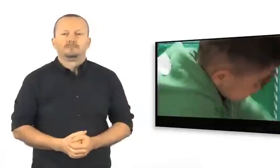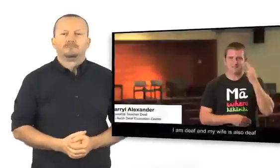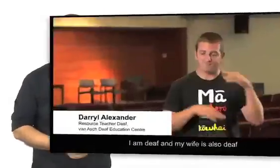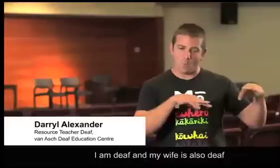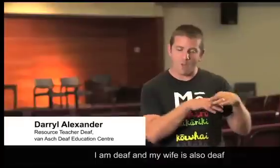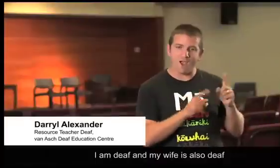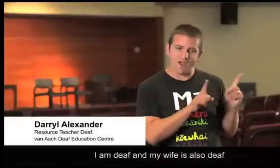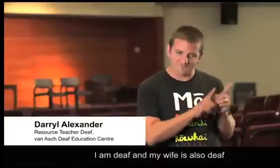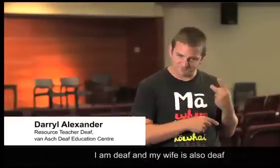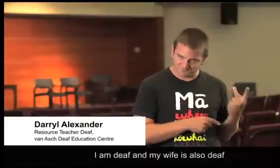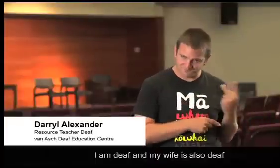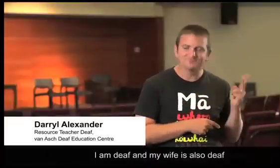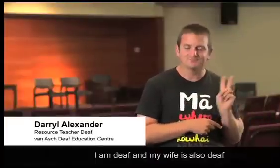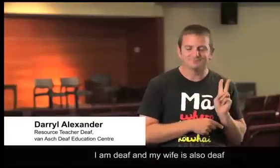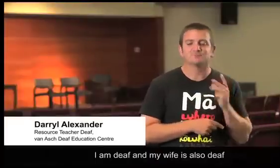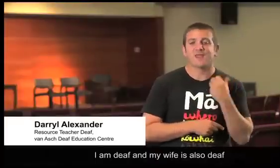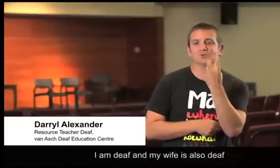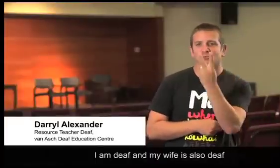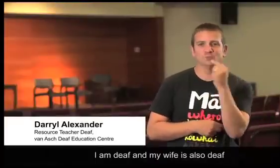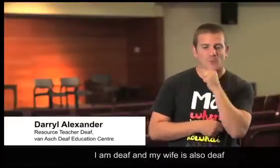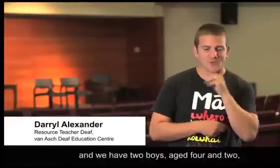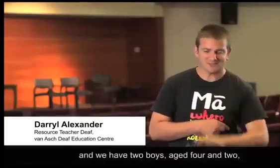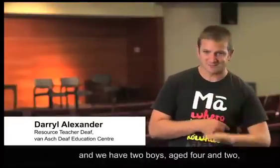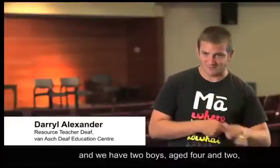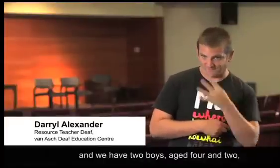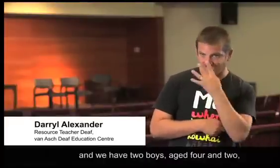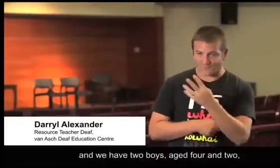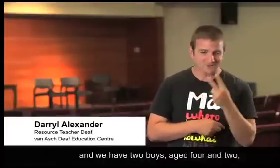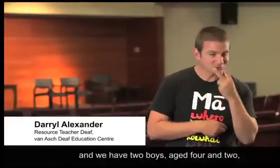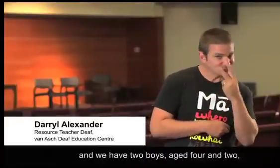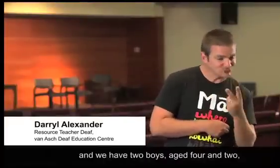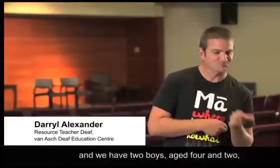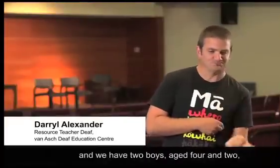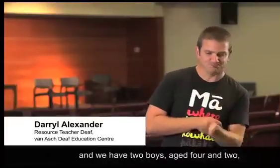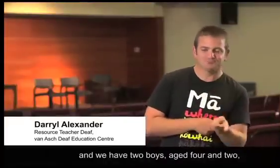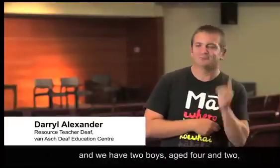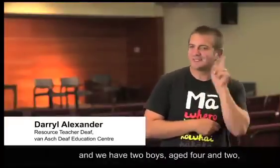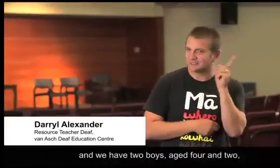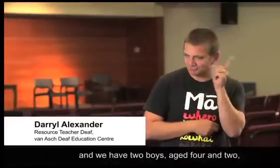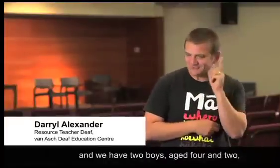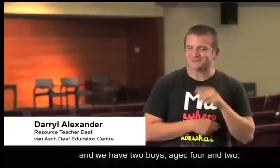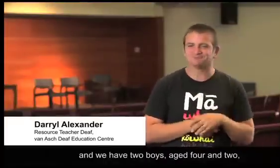Darryl (signing): I am Deaf and my wife is also Deaf and we have two boys, aged 4 and 2,